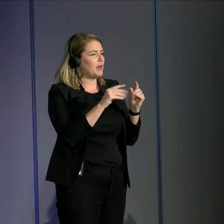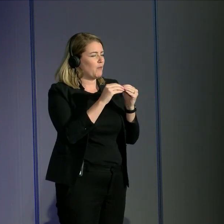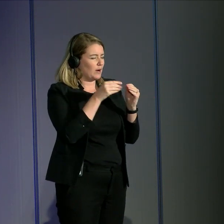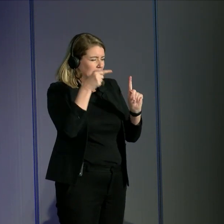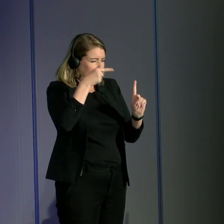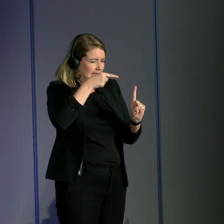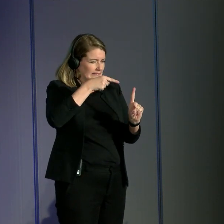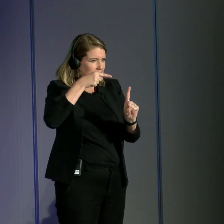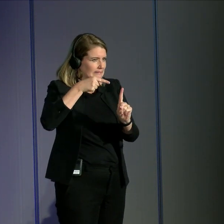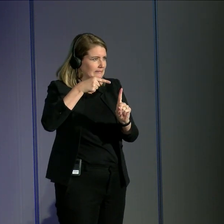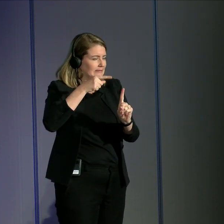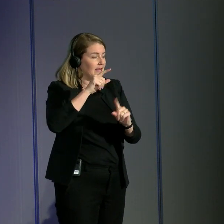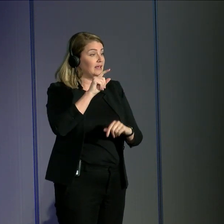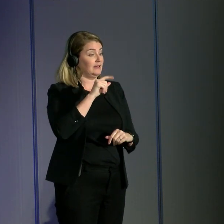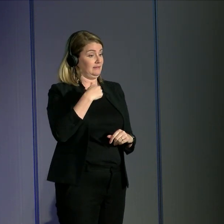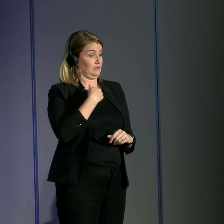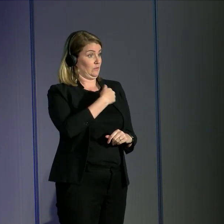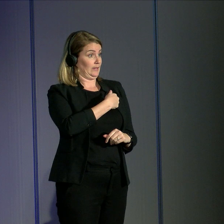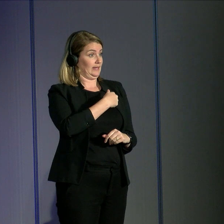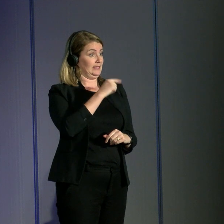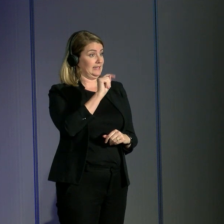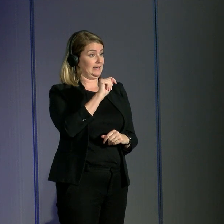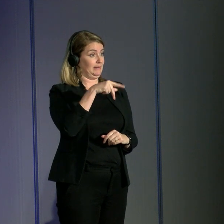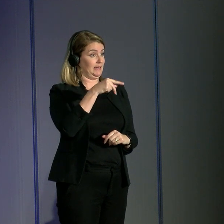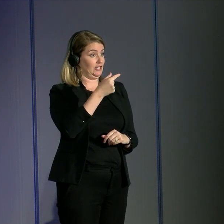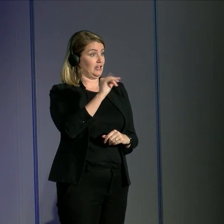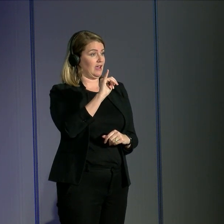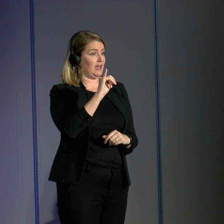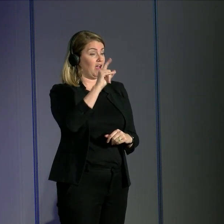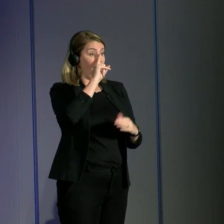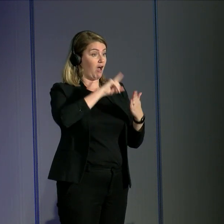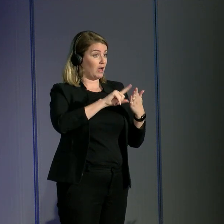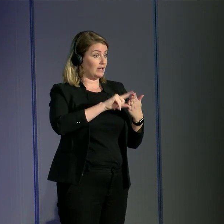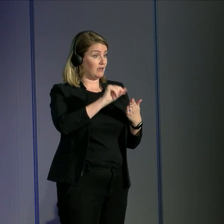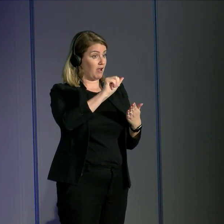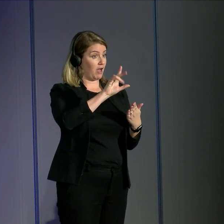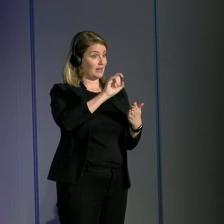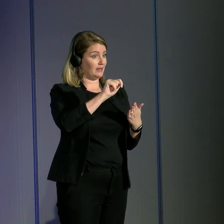So at TPGi, we do it all the time.